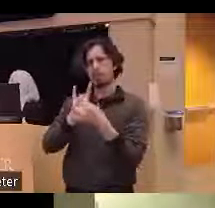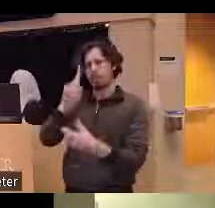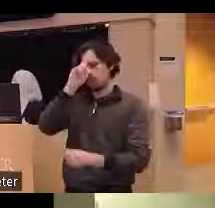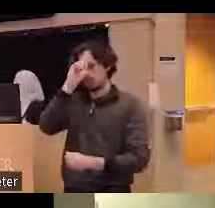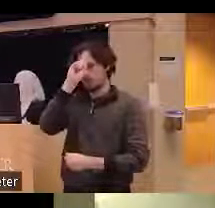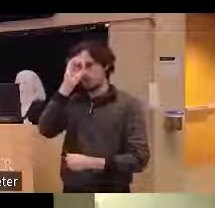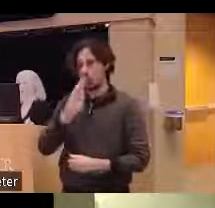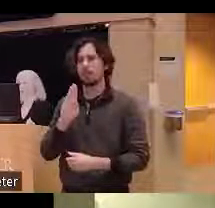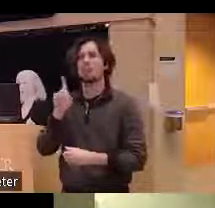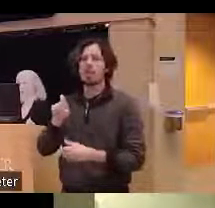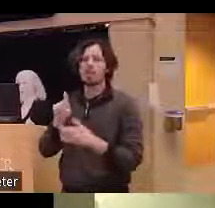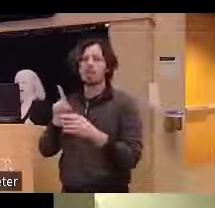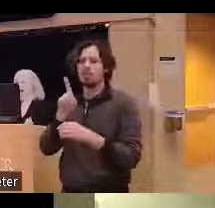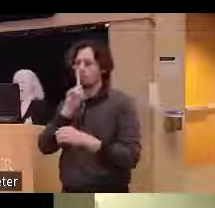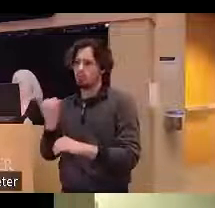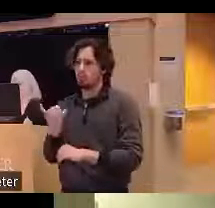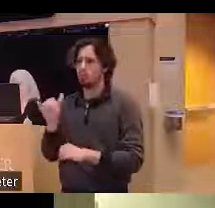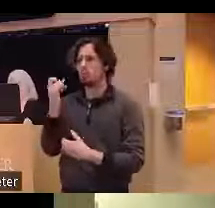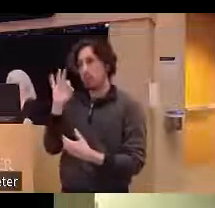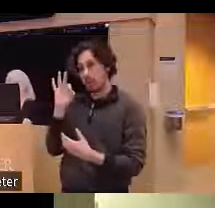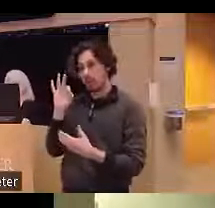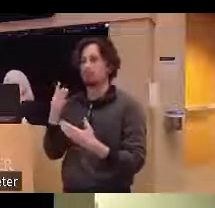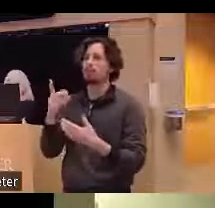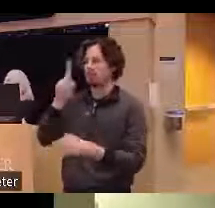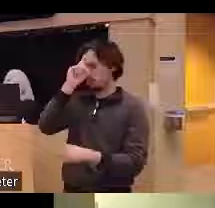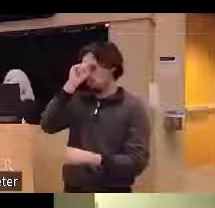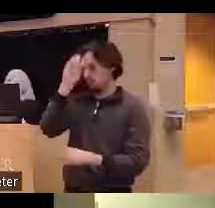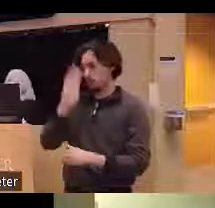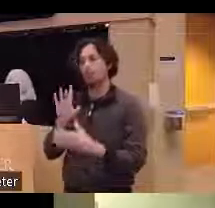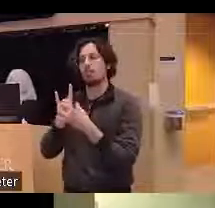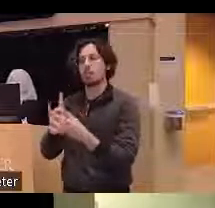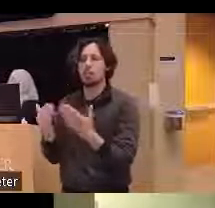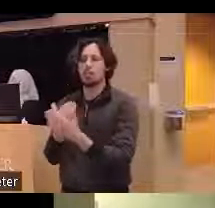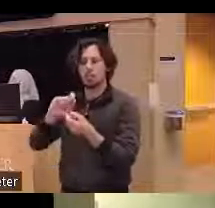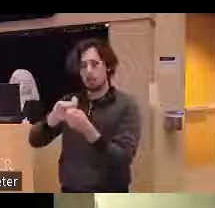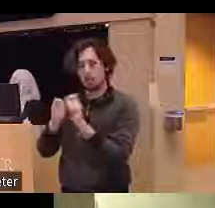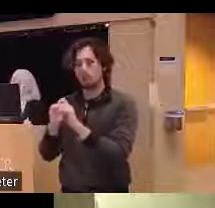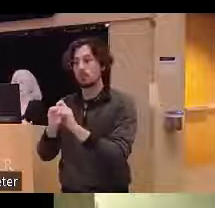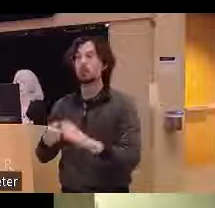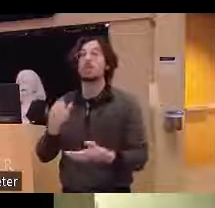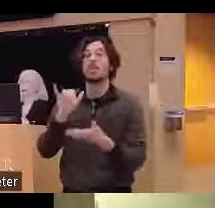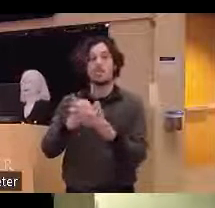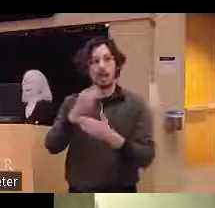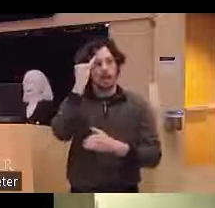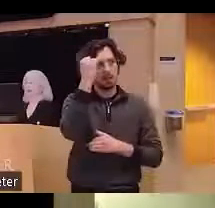related to new mutations it was for that reason after my residency actually that I got a degree